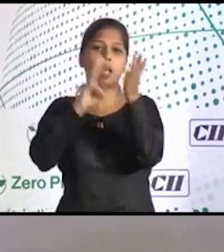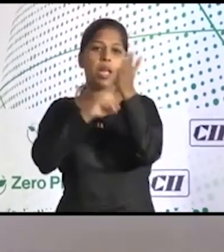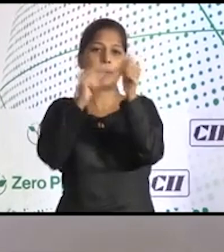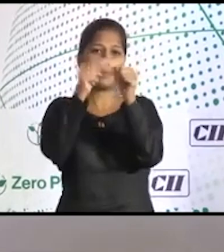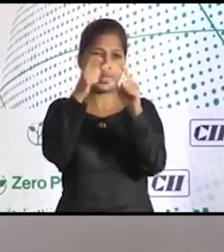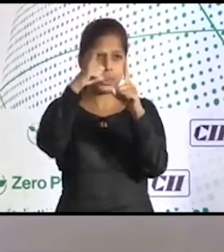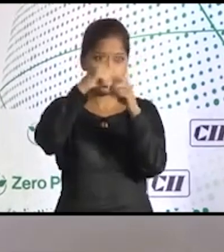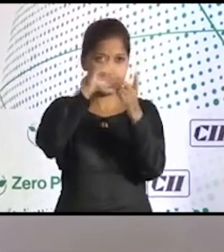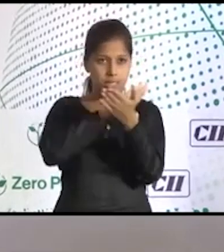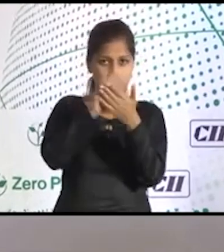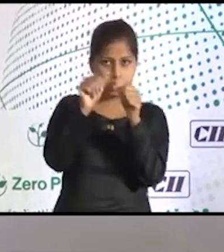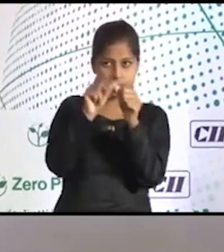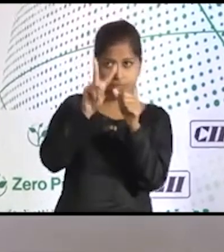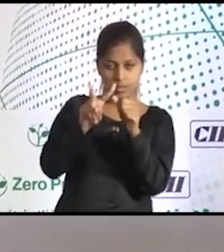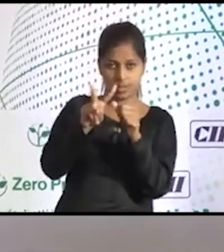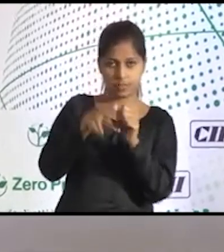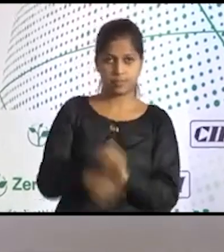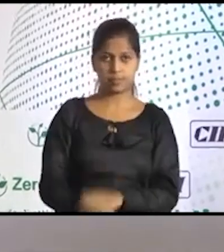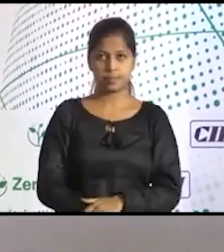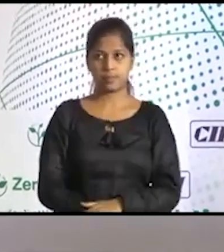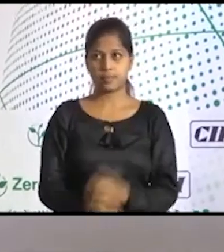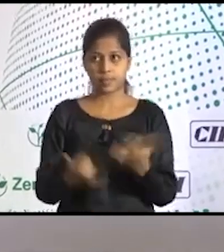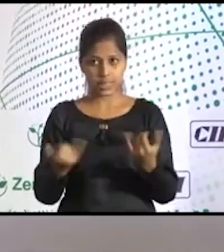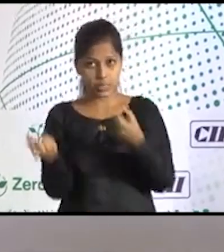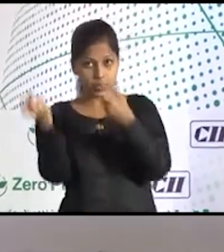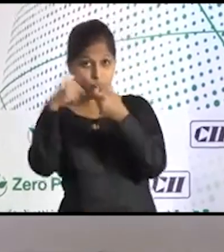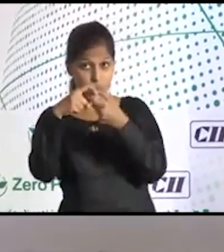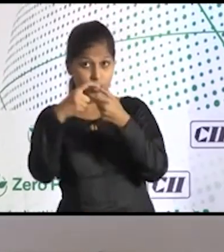yeah is joining